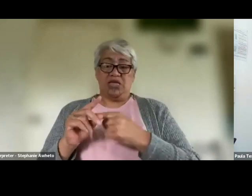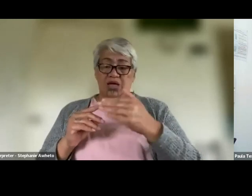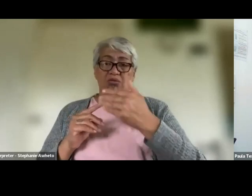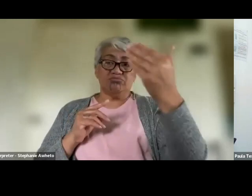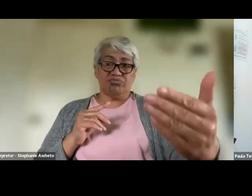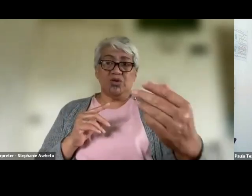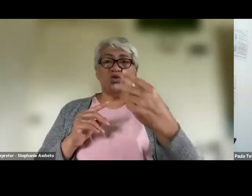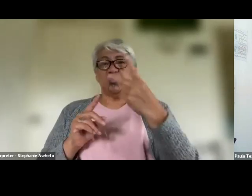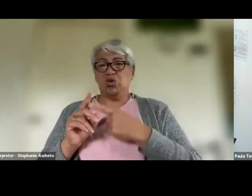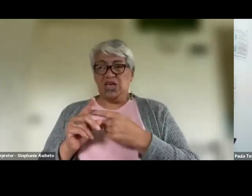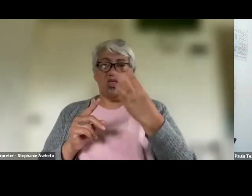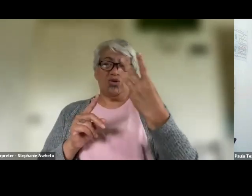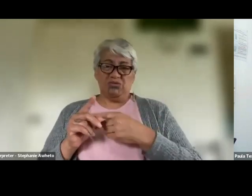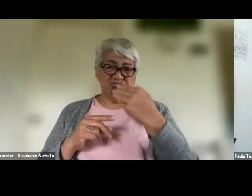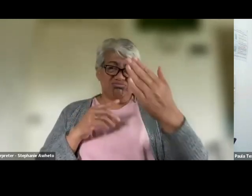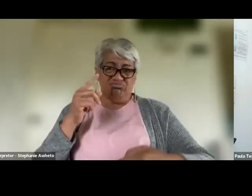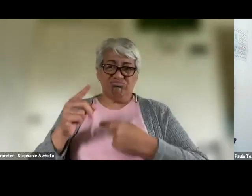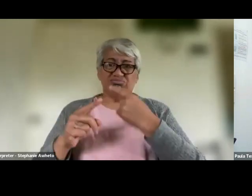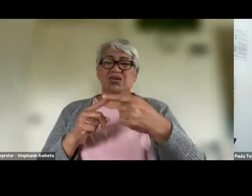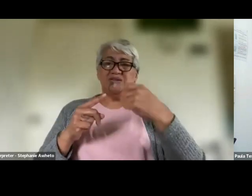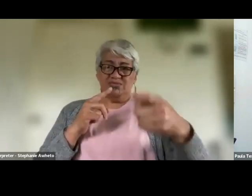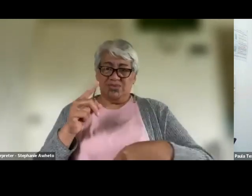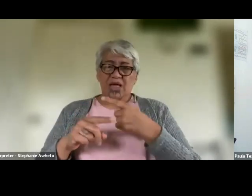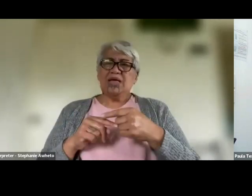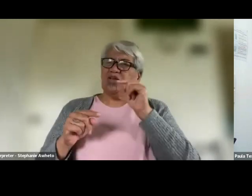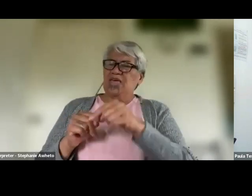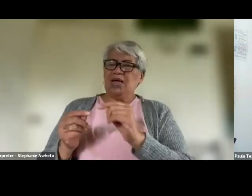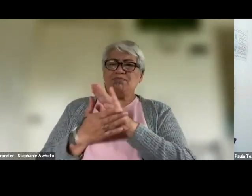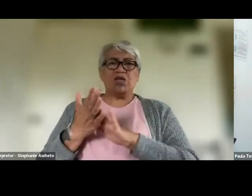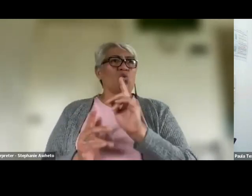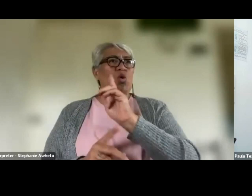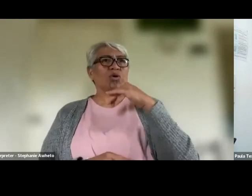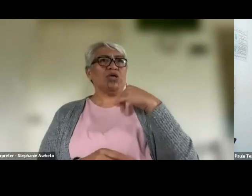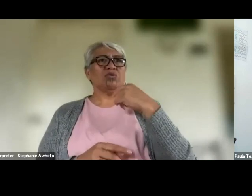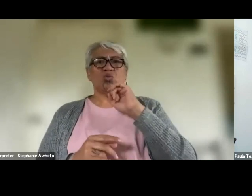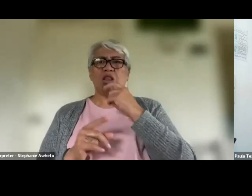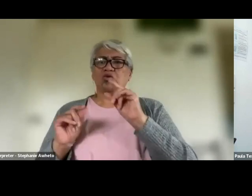It’s important because it sets out what we intend to do and how our success will be measured.